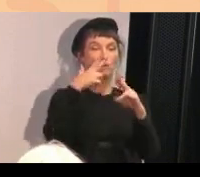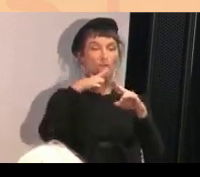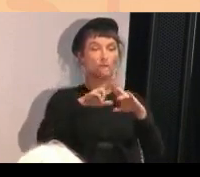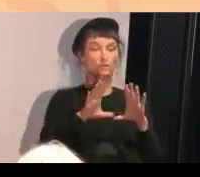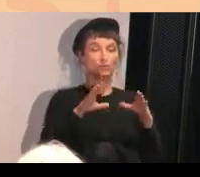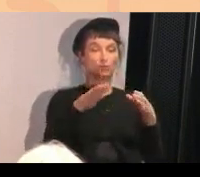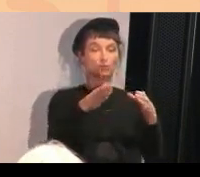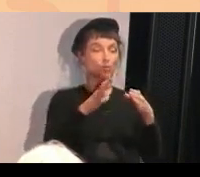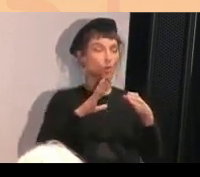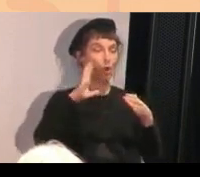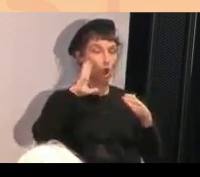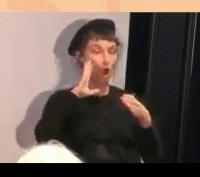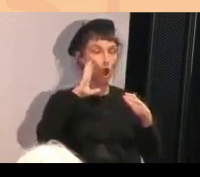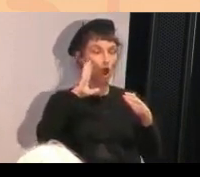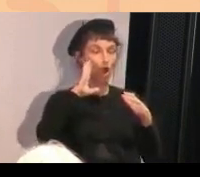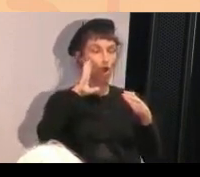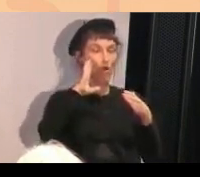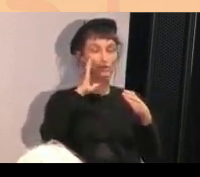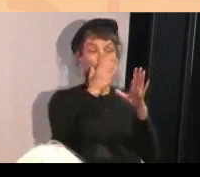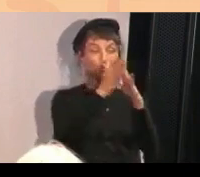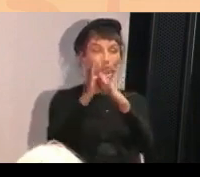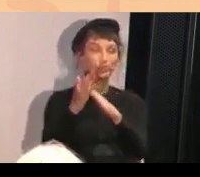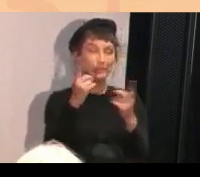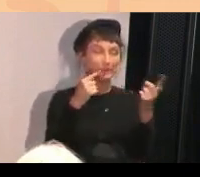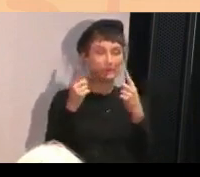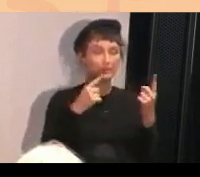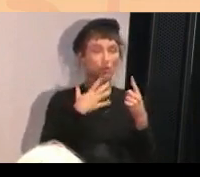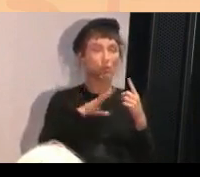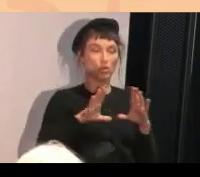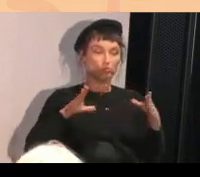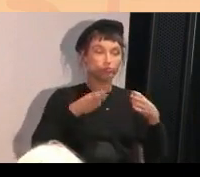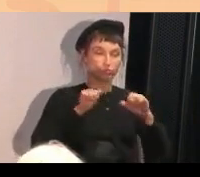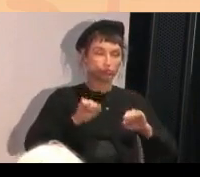heard this call from the sector for a peak body for First Nations Arts